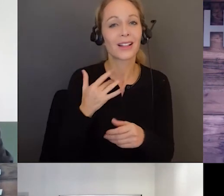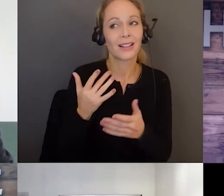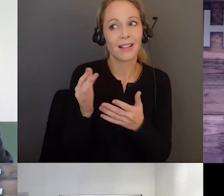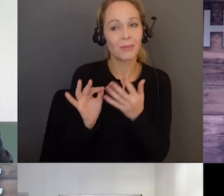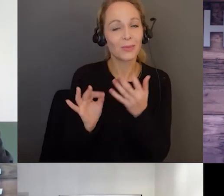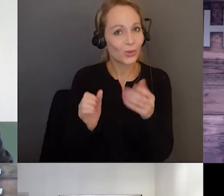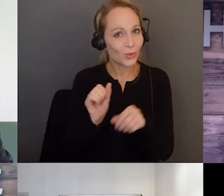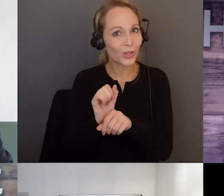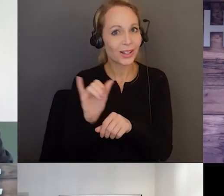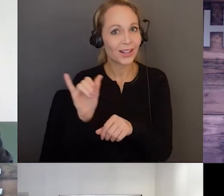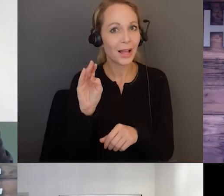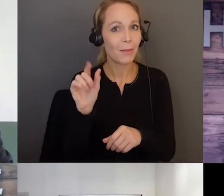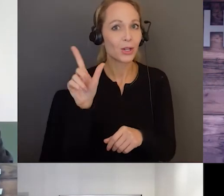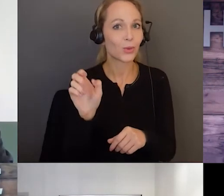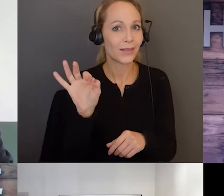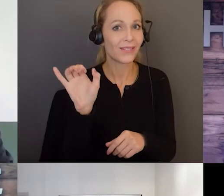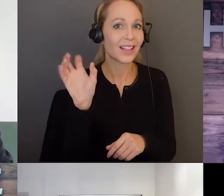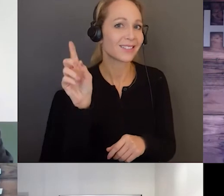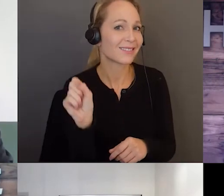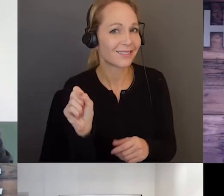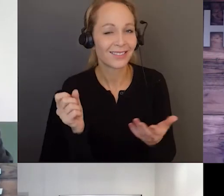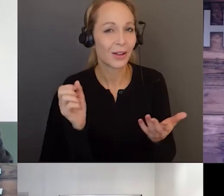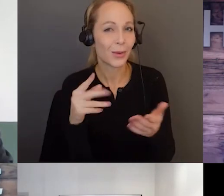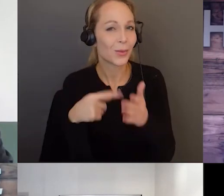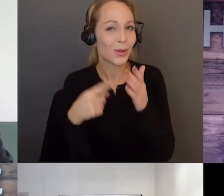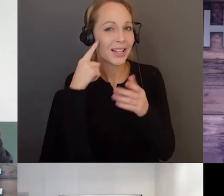OPTIONS WORK LIKE MODULE FIELDS. WHAT ARE WE THINKING AROUND THAT?